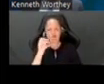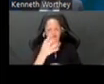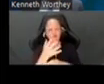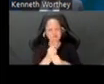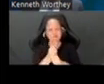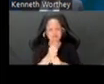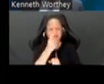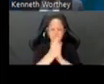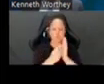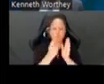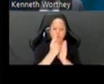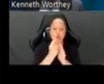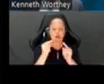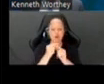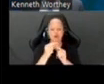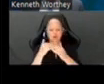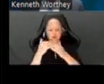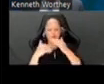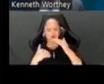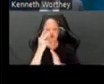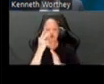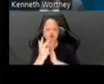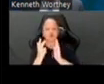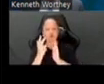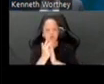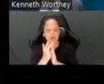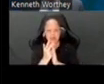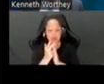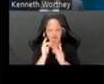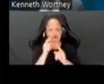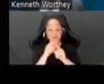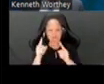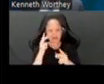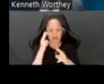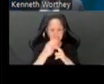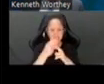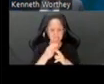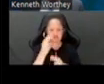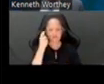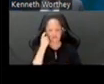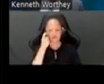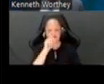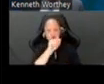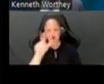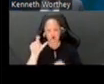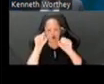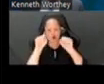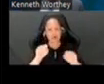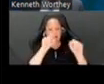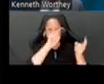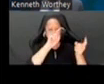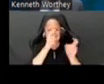hour to under three hours to deliver. As I mentioned earlier, all of this can be customized.